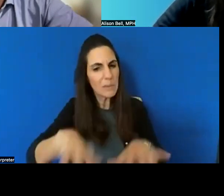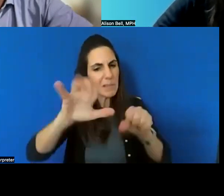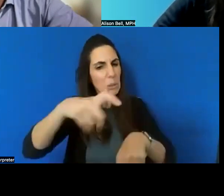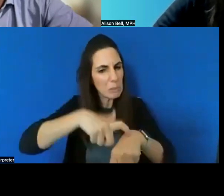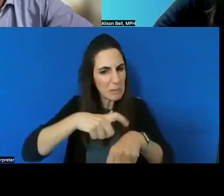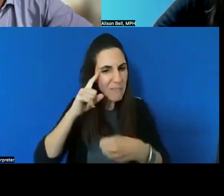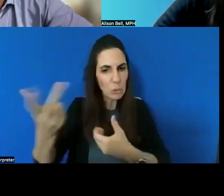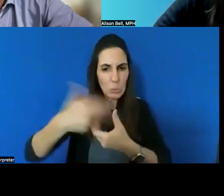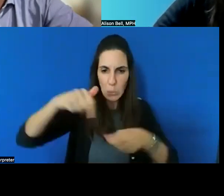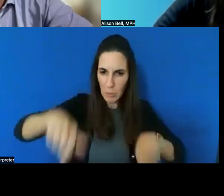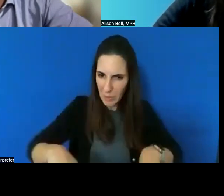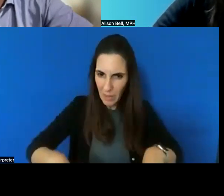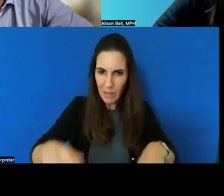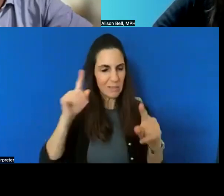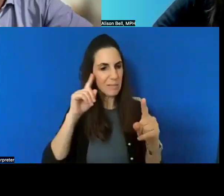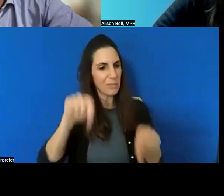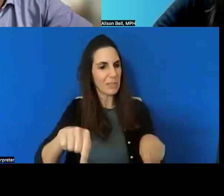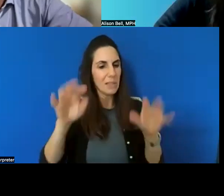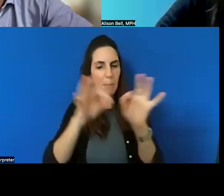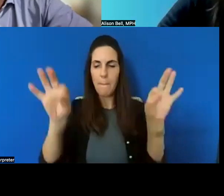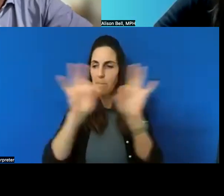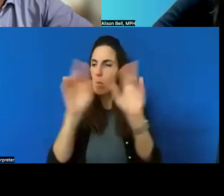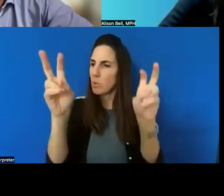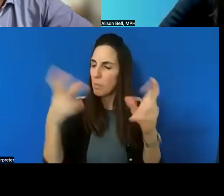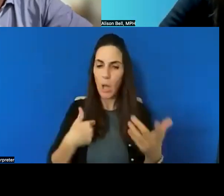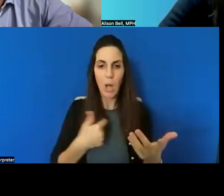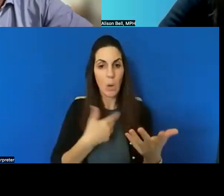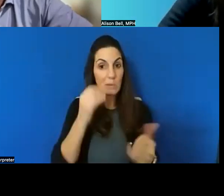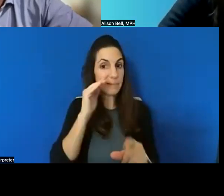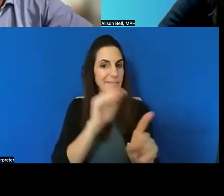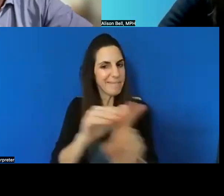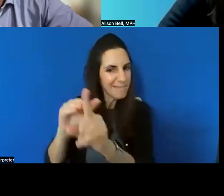present on this important topic I wanted to remind everybody as we go through this presentation you